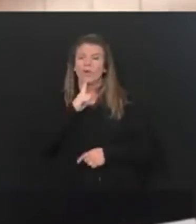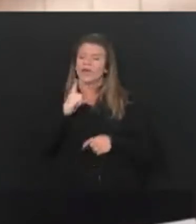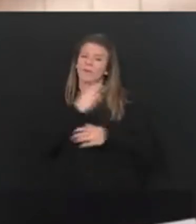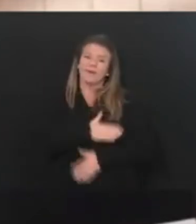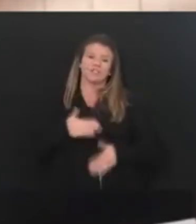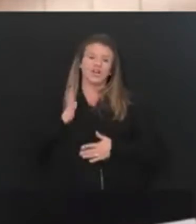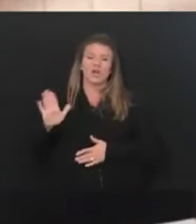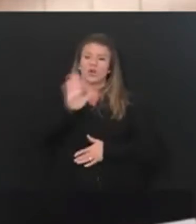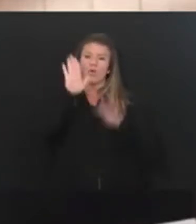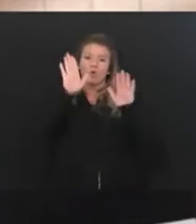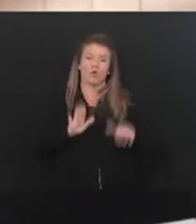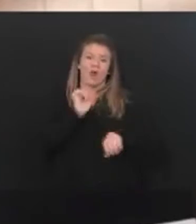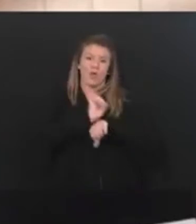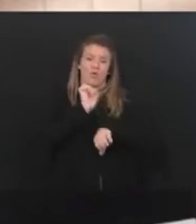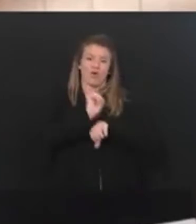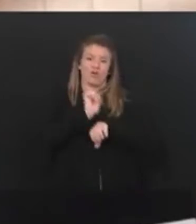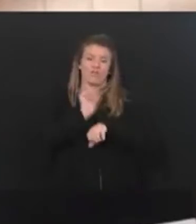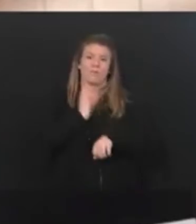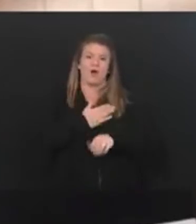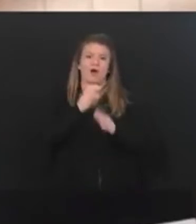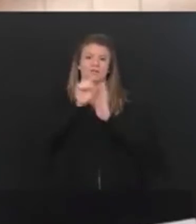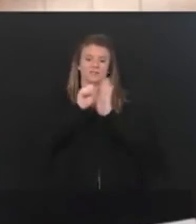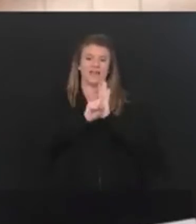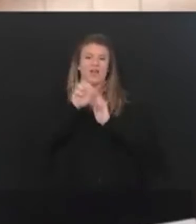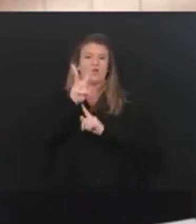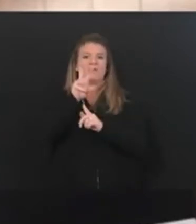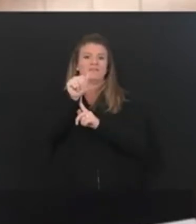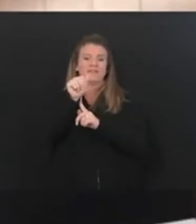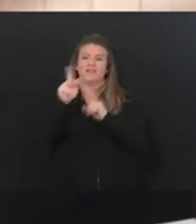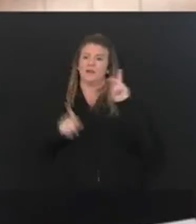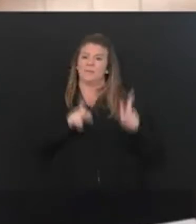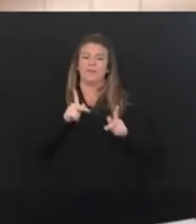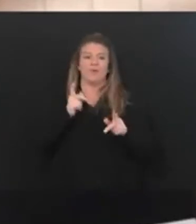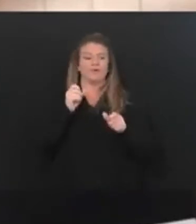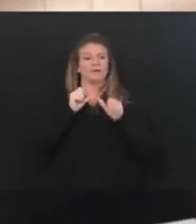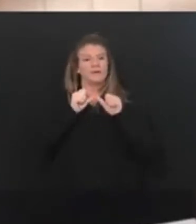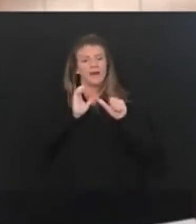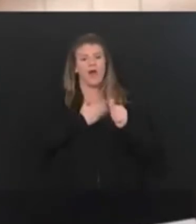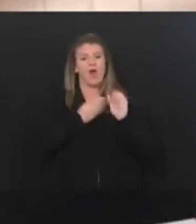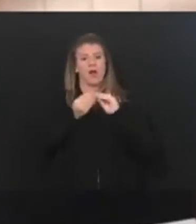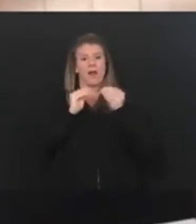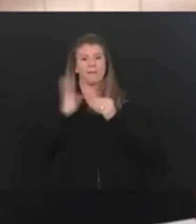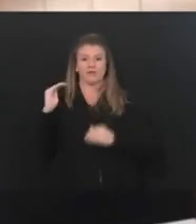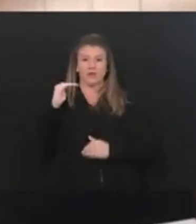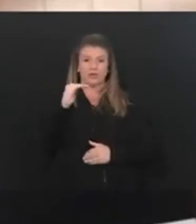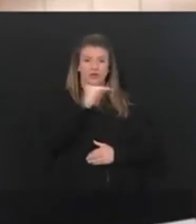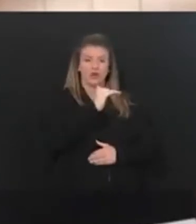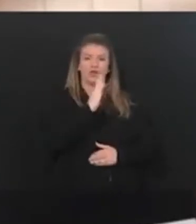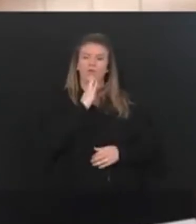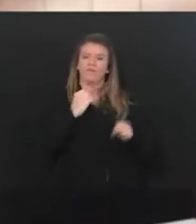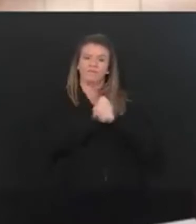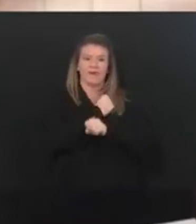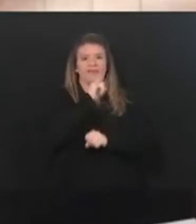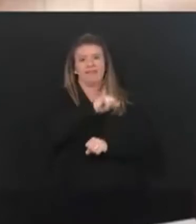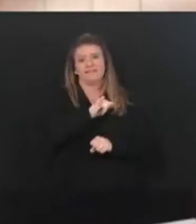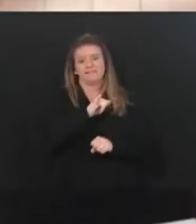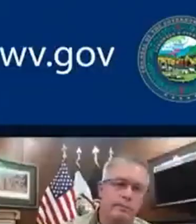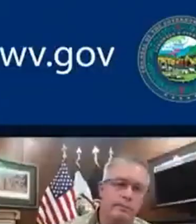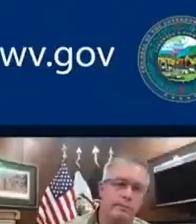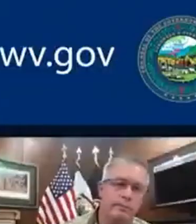WISH YOU A GREAT GOOD FRIDAY, HAPPY EASTER, AND WE APPRECIATE THE GREAT WORK THAT'S GOING ON BY WEST VIRGINIA CITIZENS TO